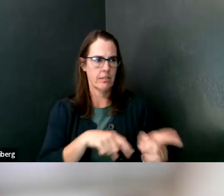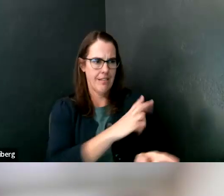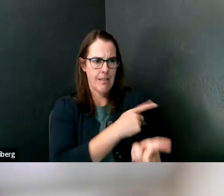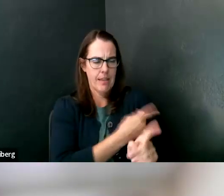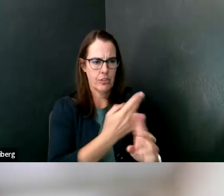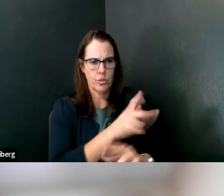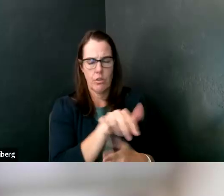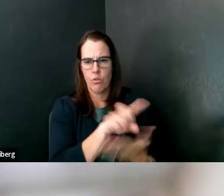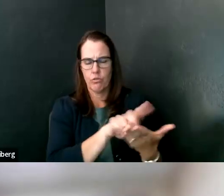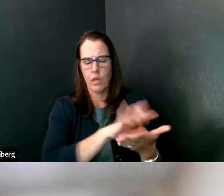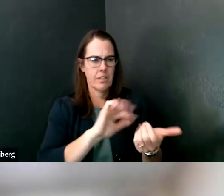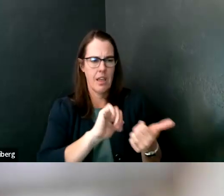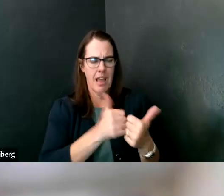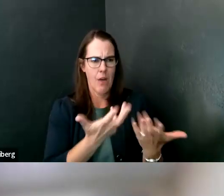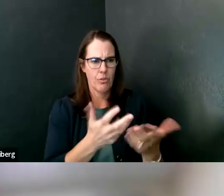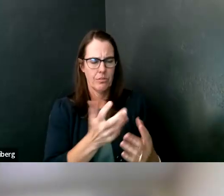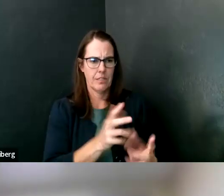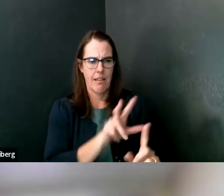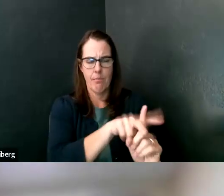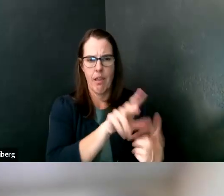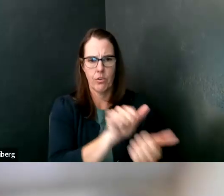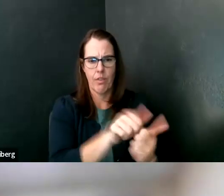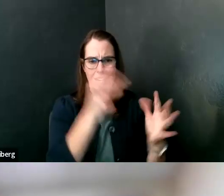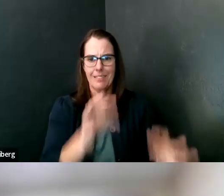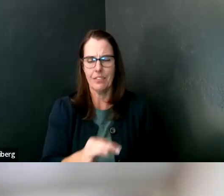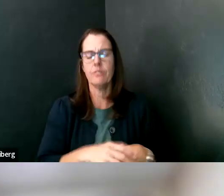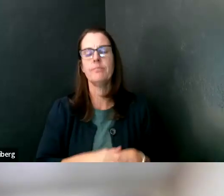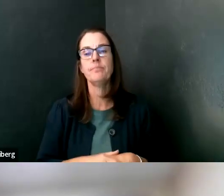affordability determinations that weren't really designed with them in mind? And this connects